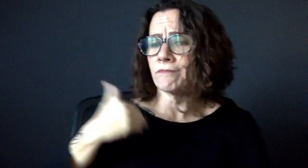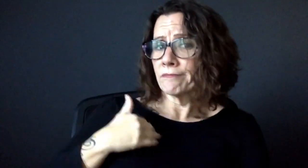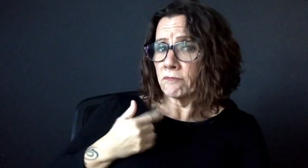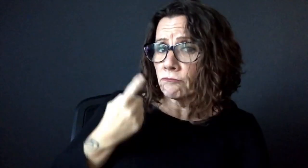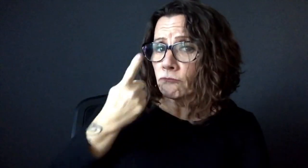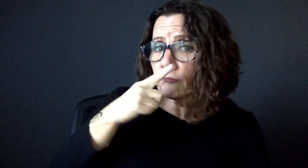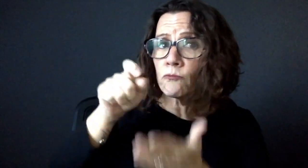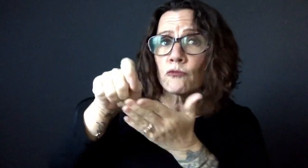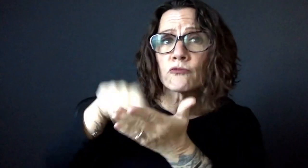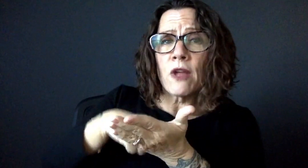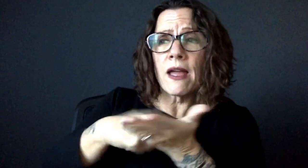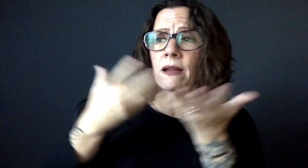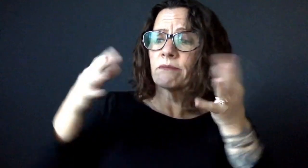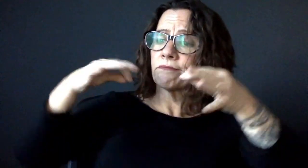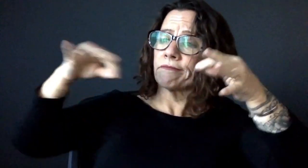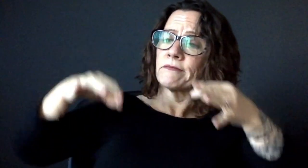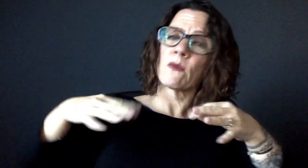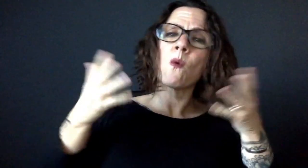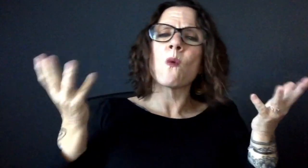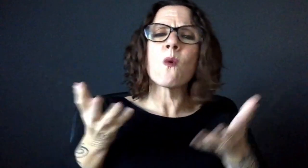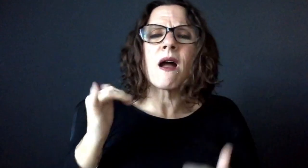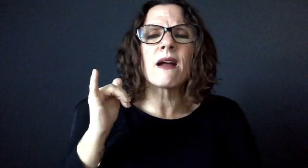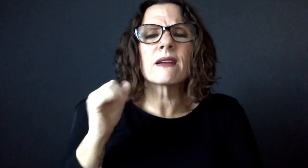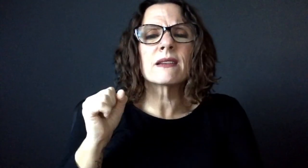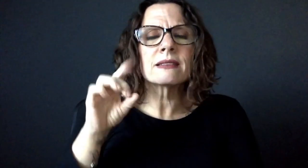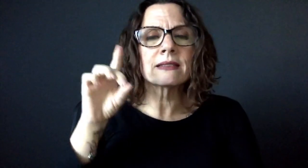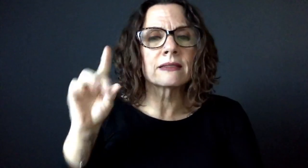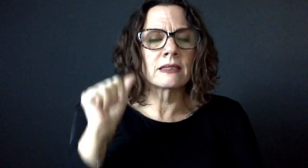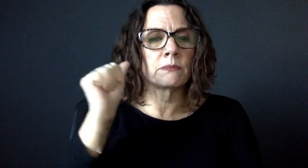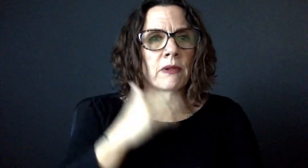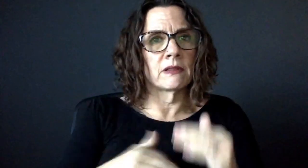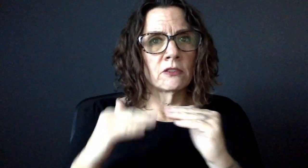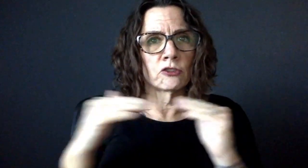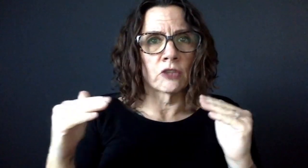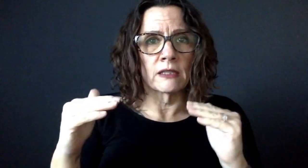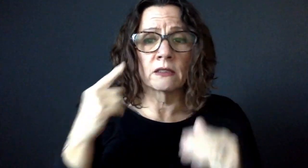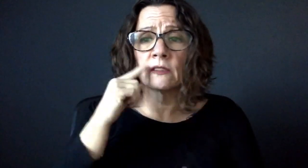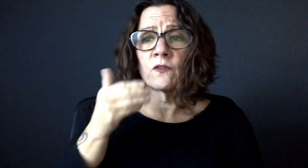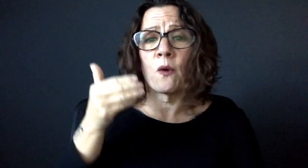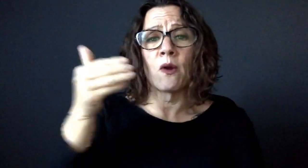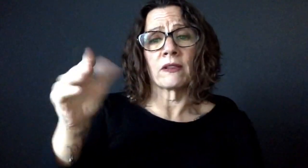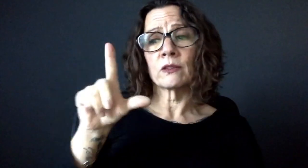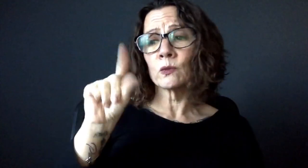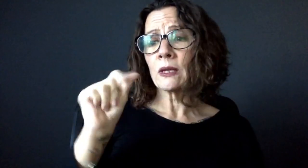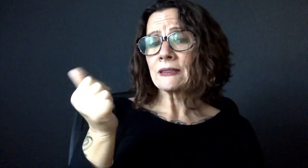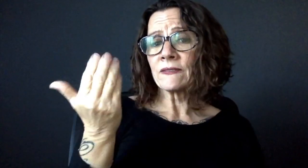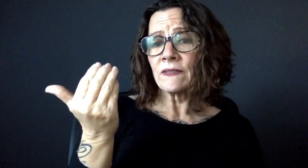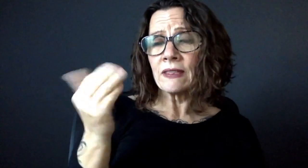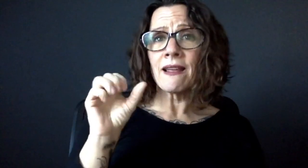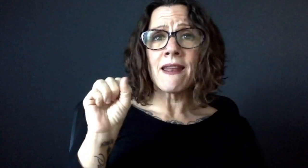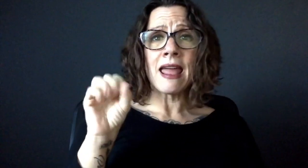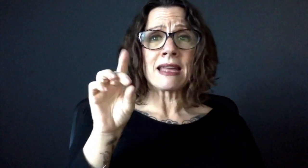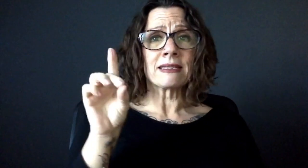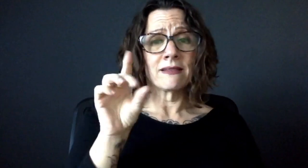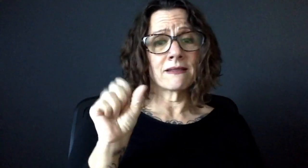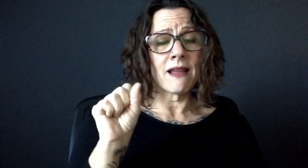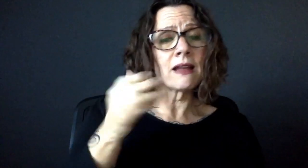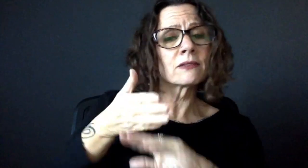asked me to write "What Is Disability Justice" for the 2015 SDS